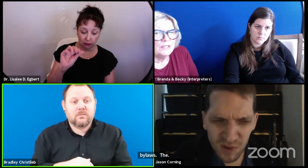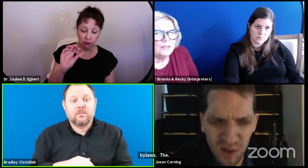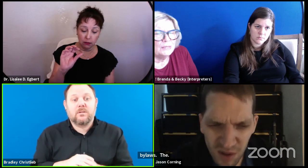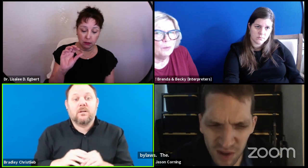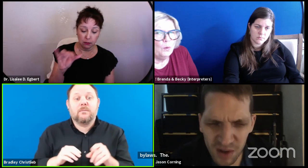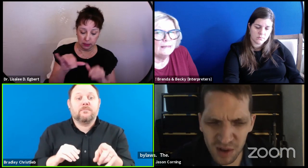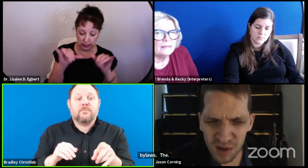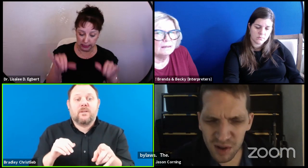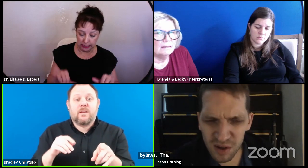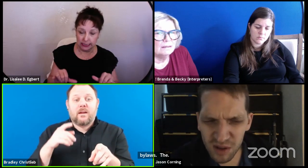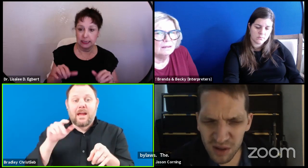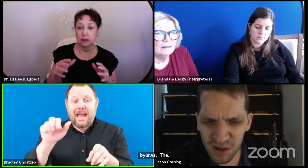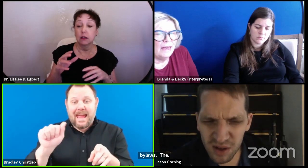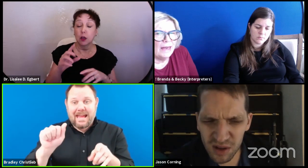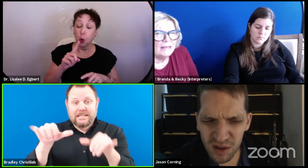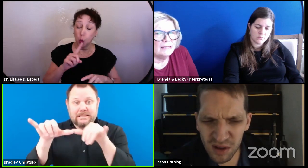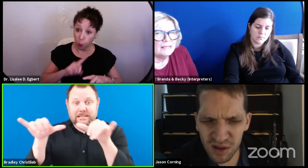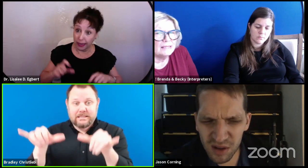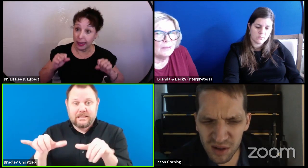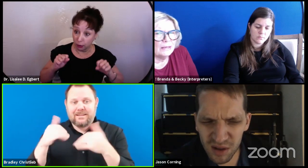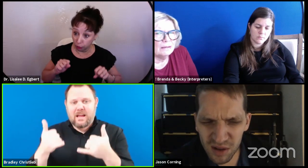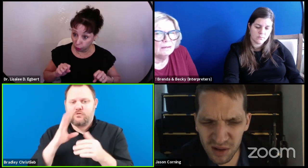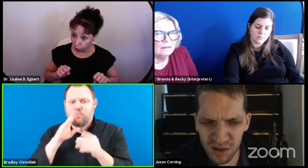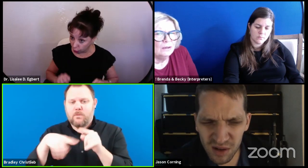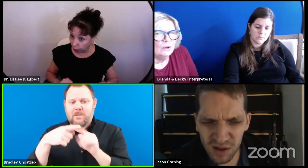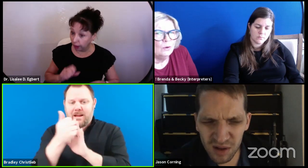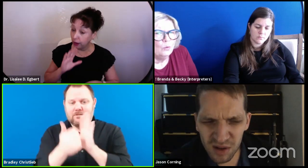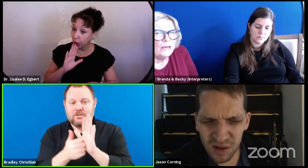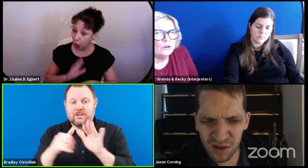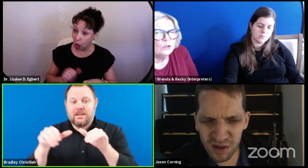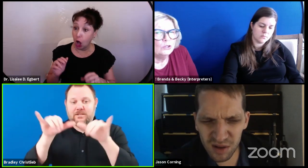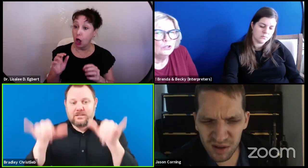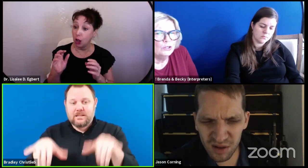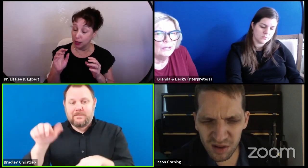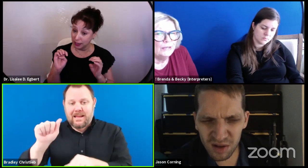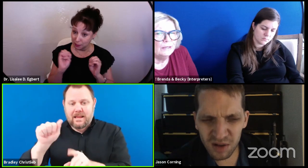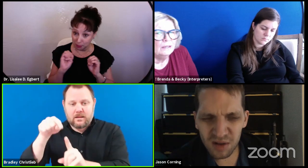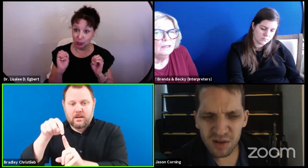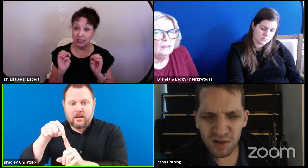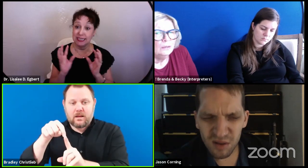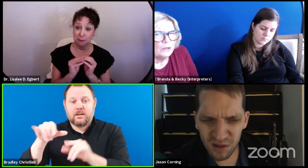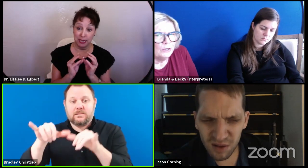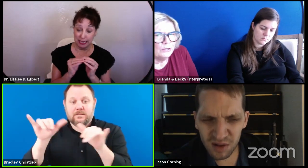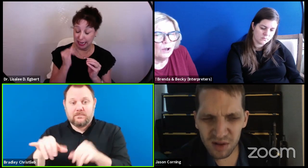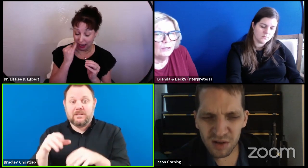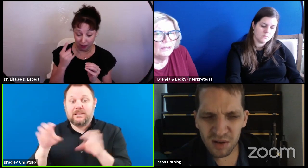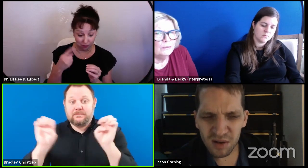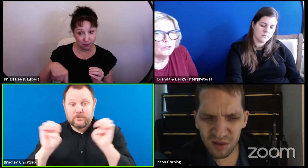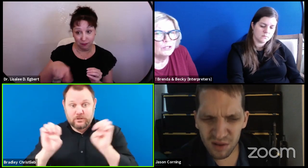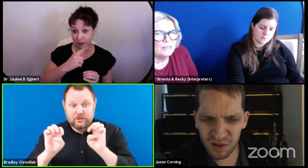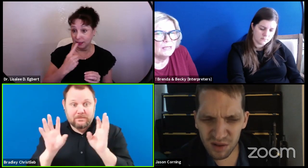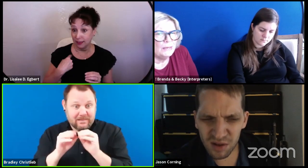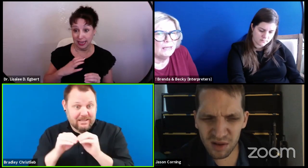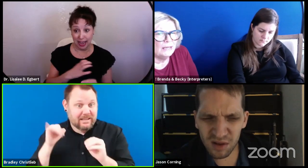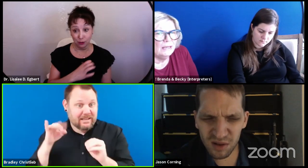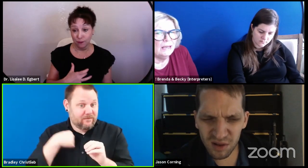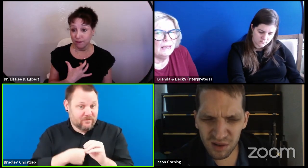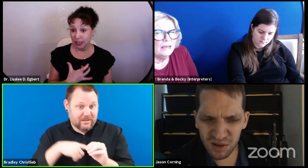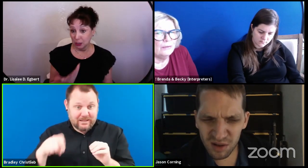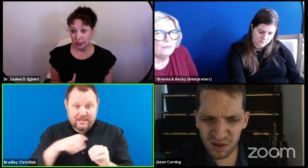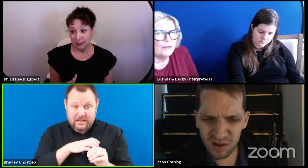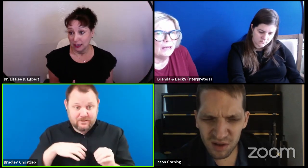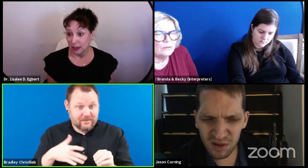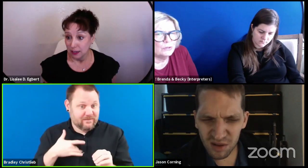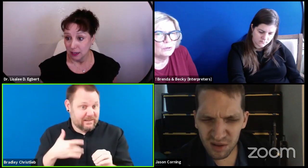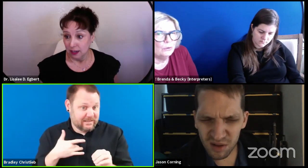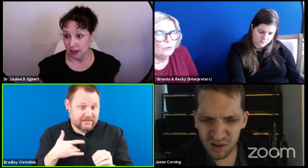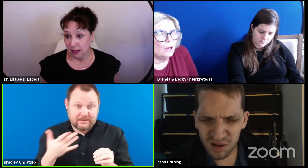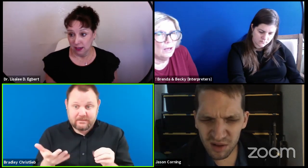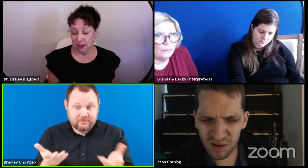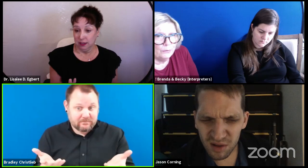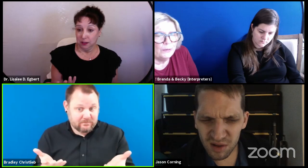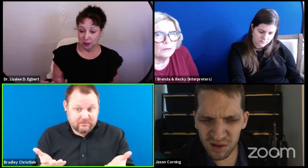To this point, a, systemic, we could call an emergency meeting if the council feels